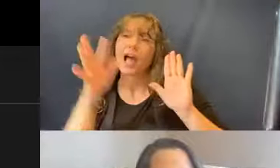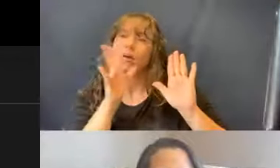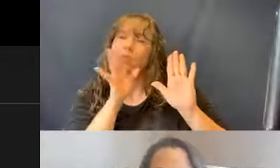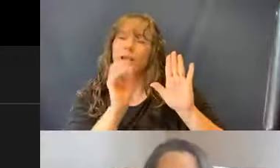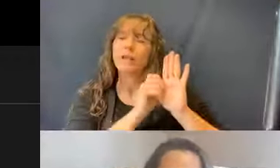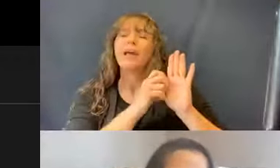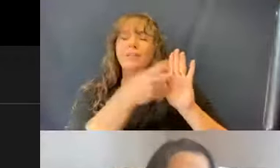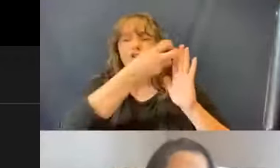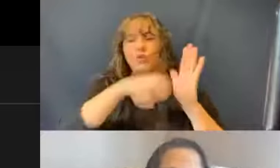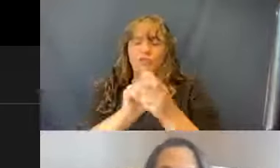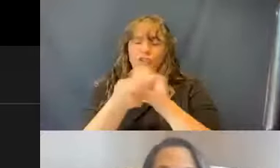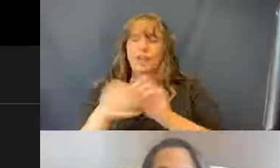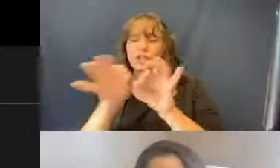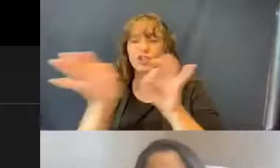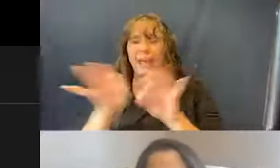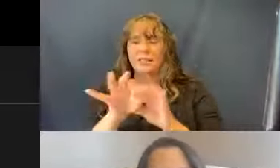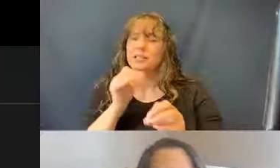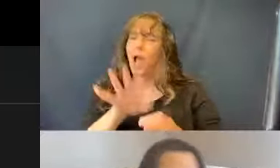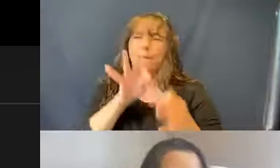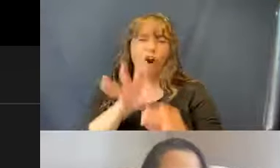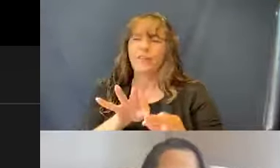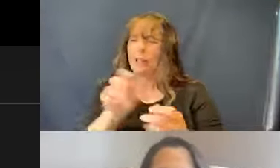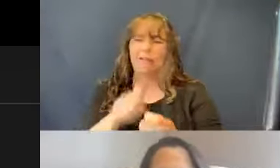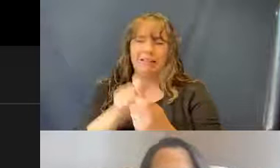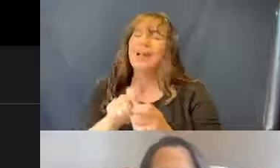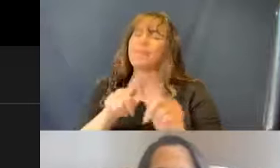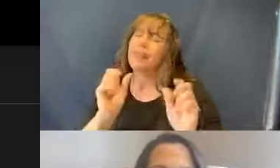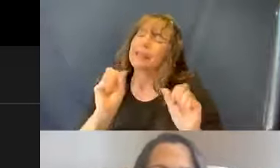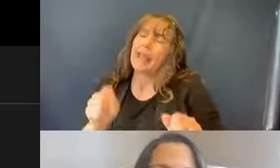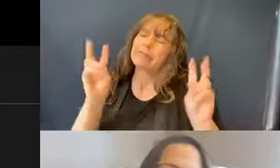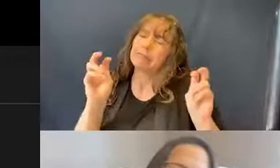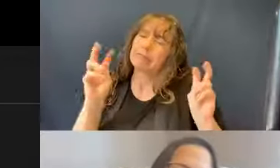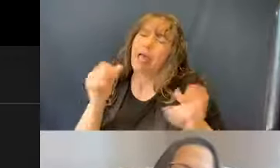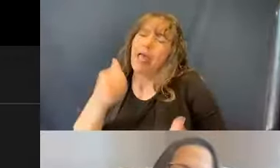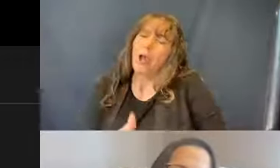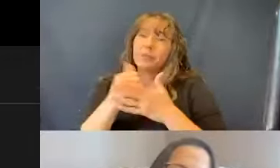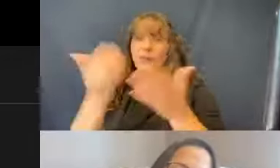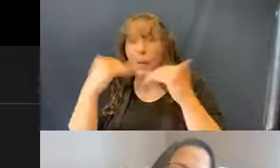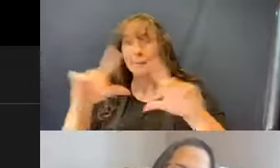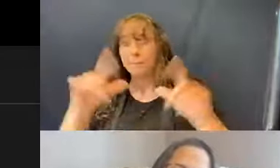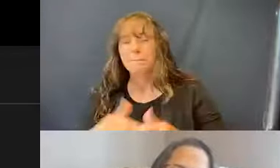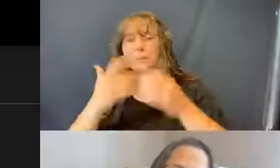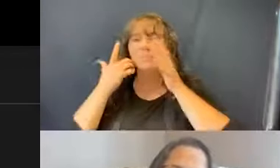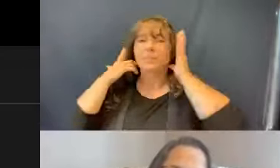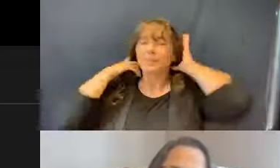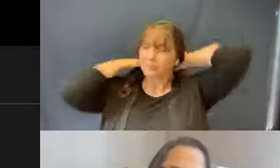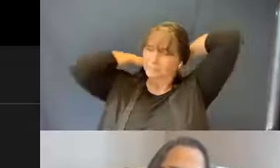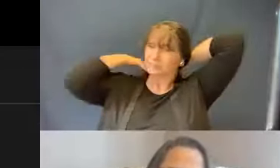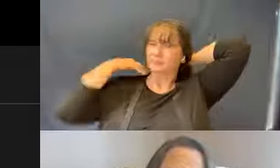text. It's not perfect, but they can help. Go ahead.